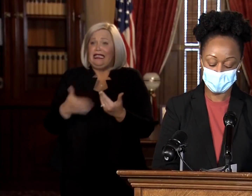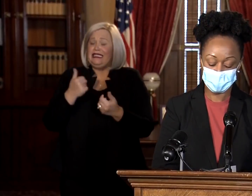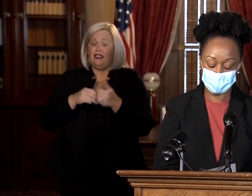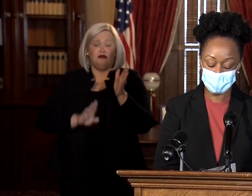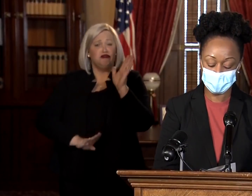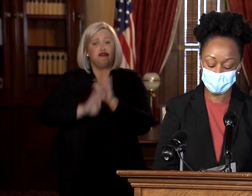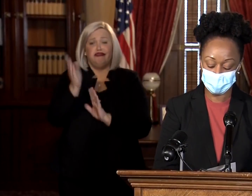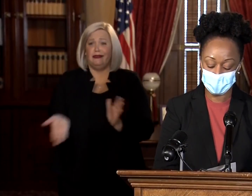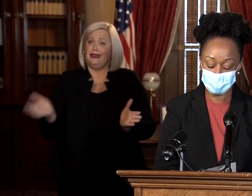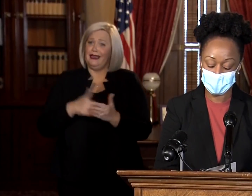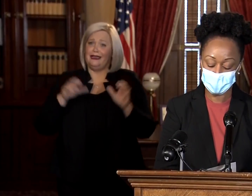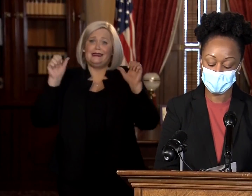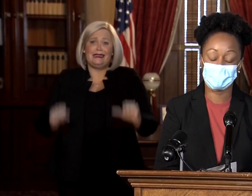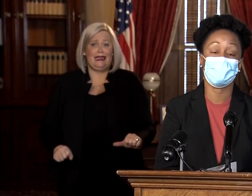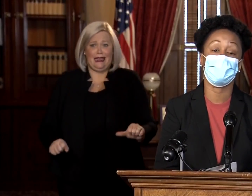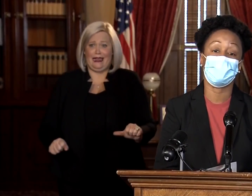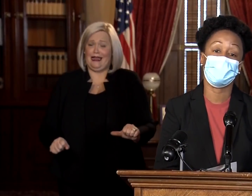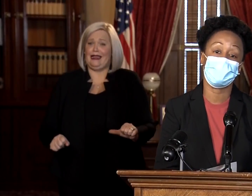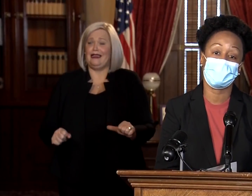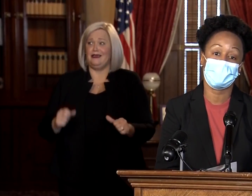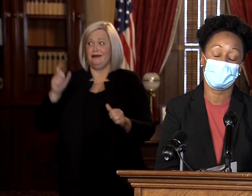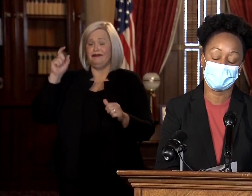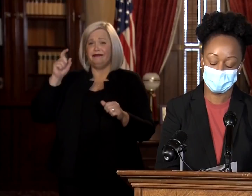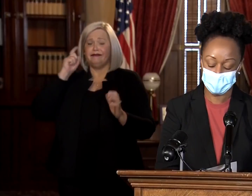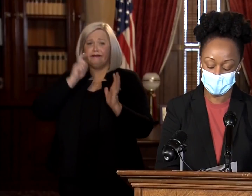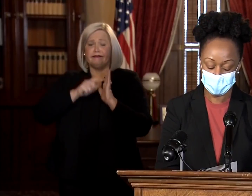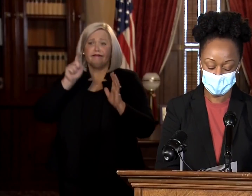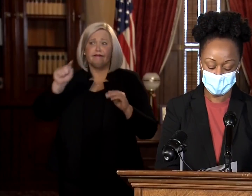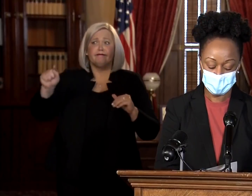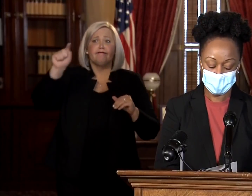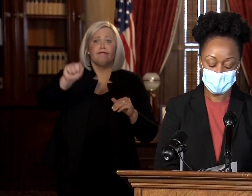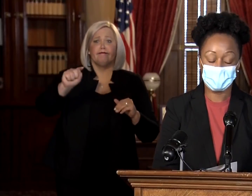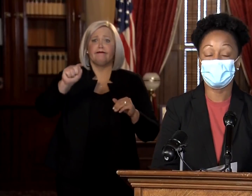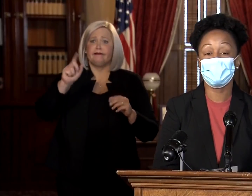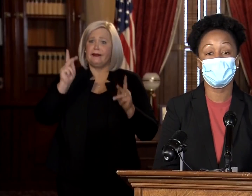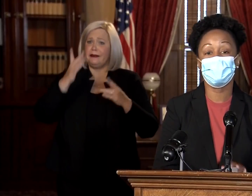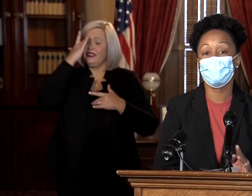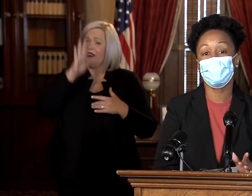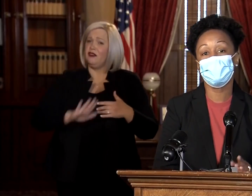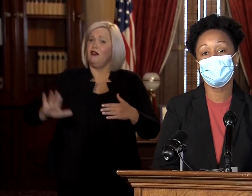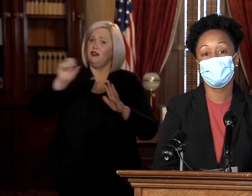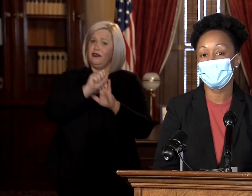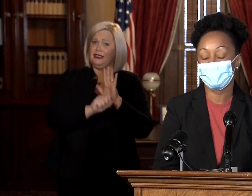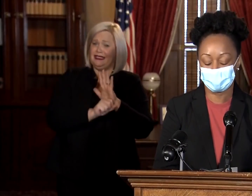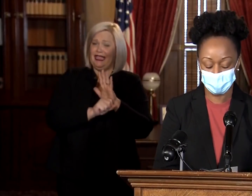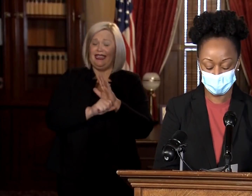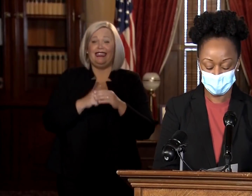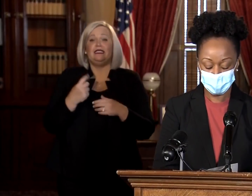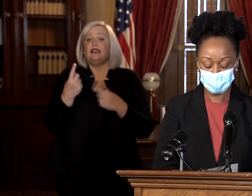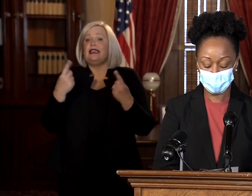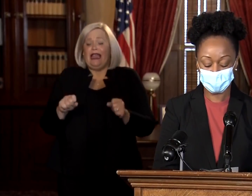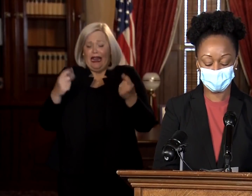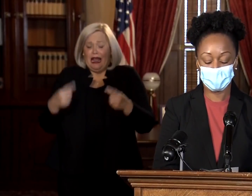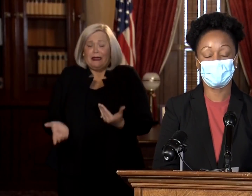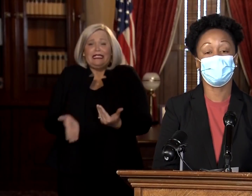great job bringing our cases down, that progress is fragile. down, that progress is fragile. We are still identifying many We are still identifying many cases across the state every cases across the state every day.